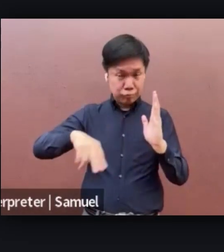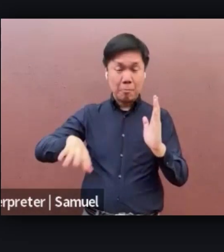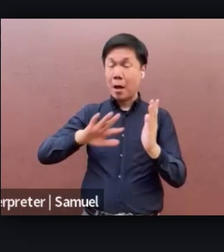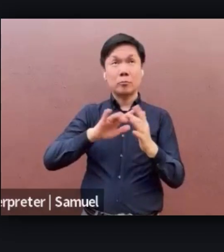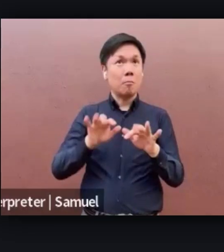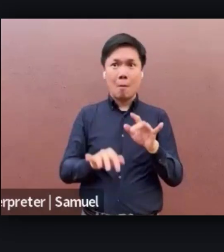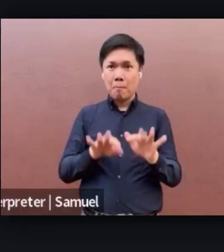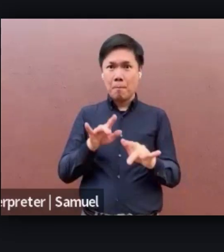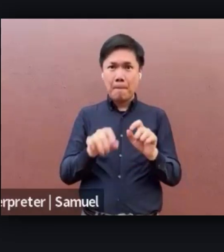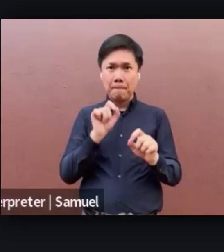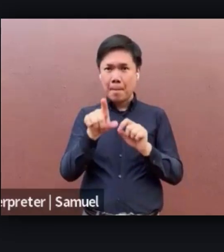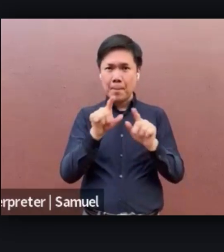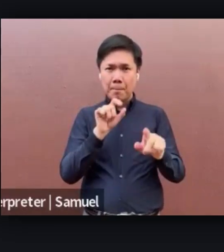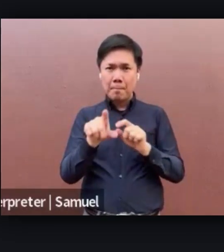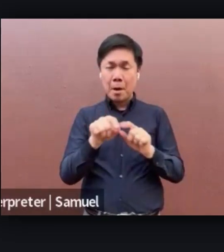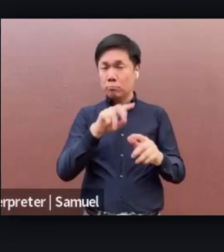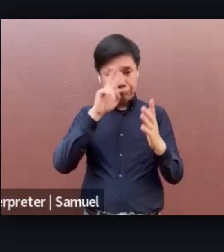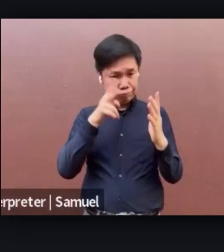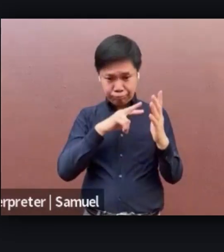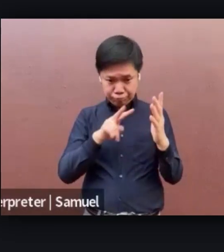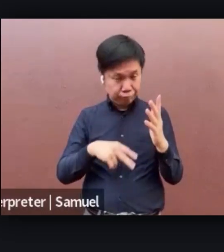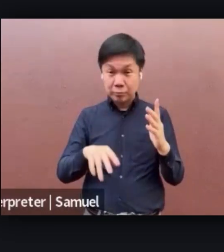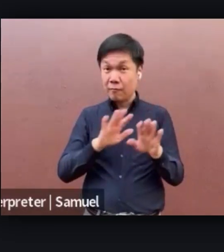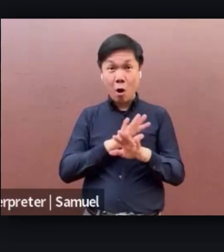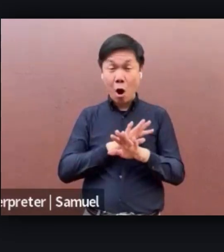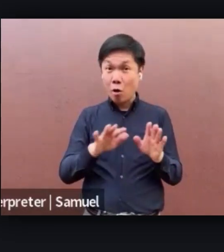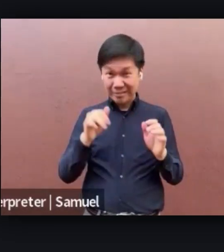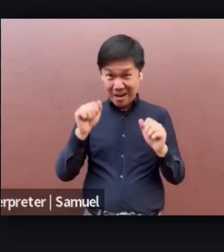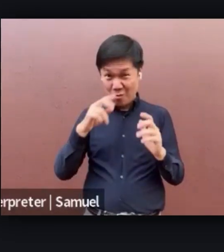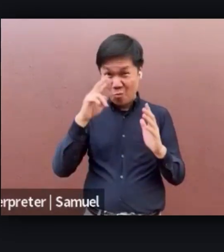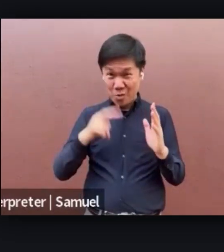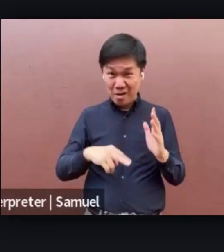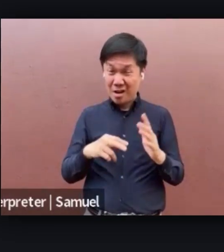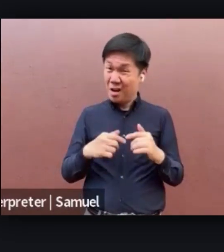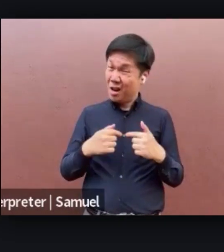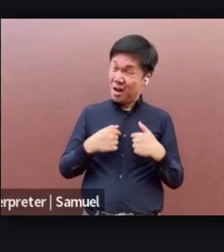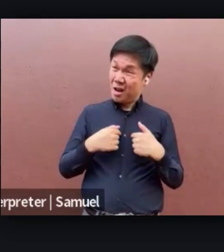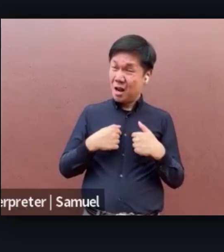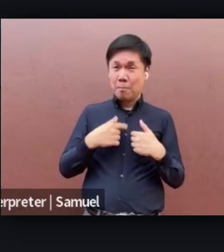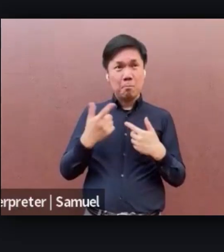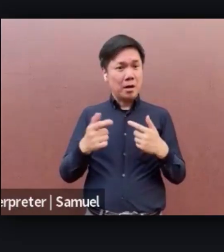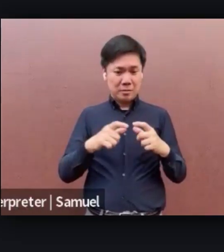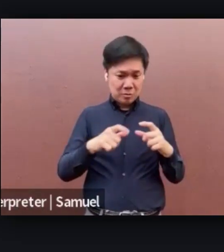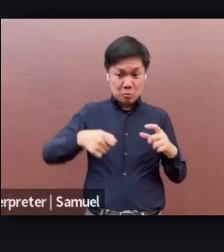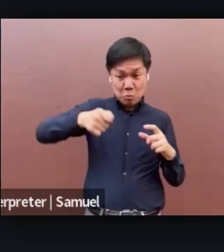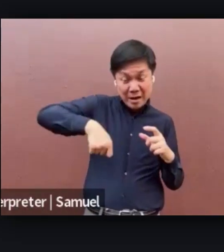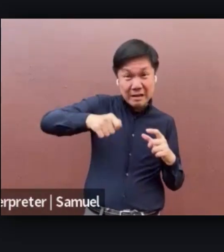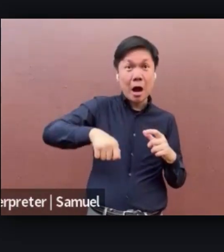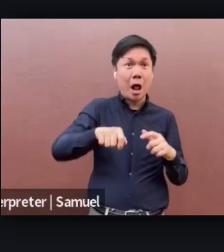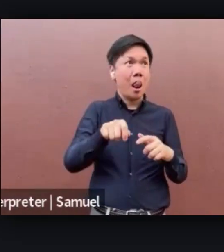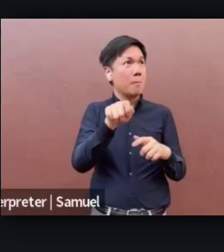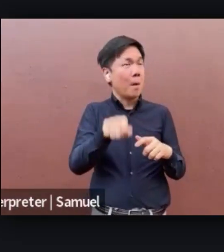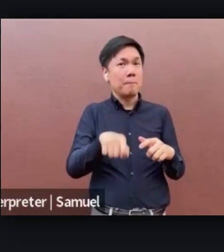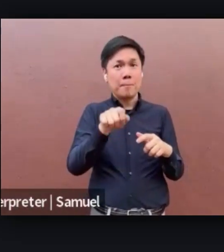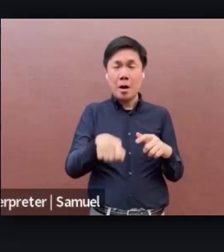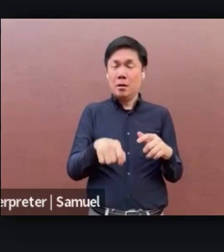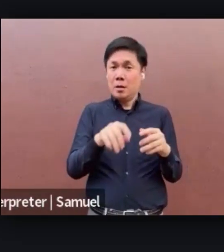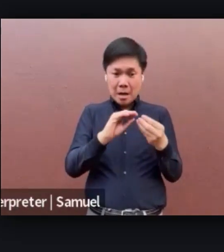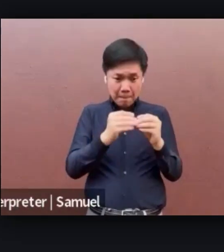printed post, my printed conversations, printed material, even my credit cards and other stuff,